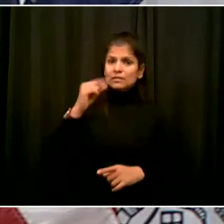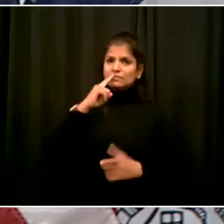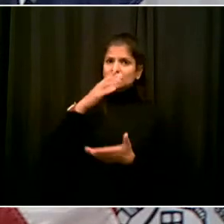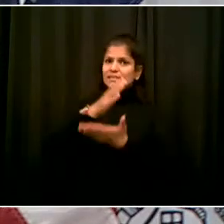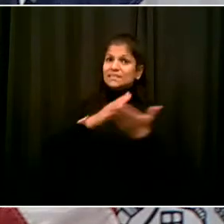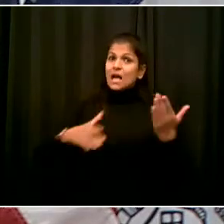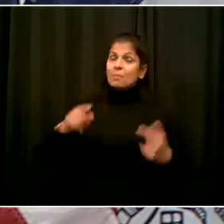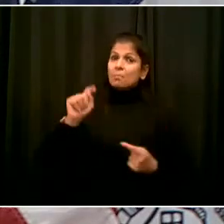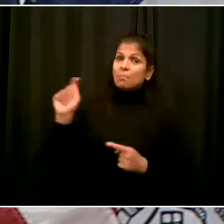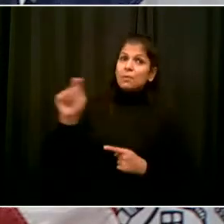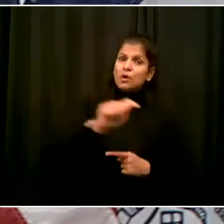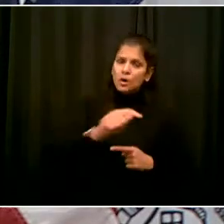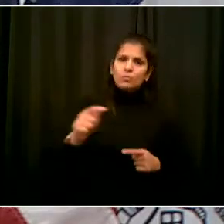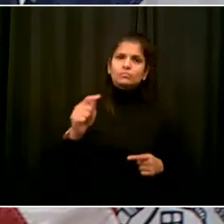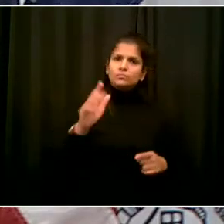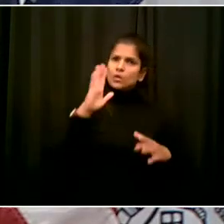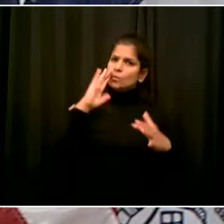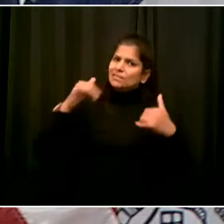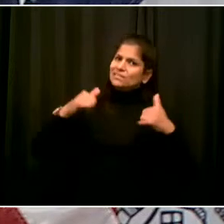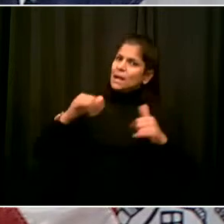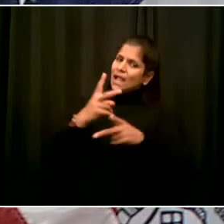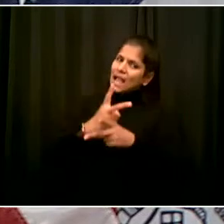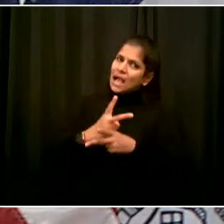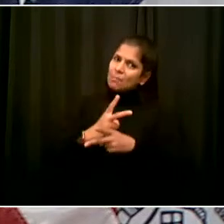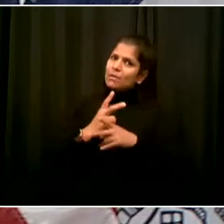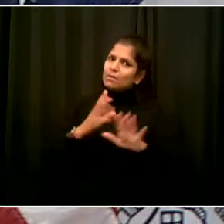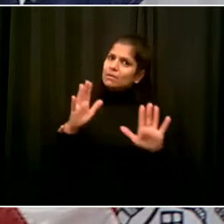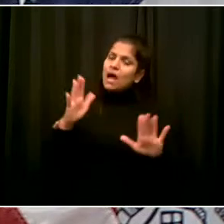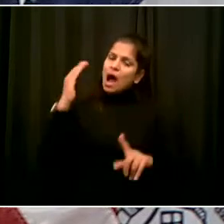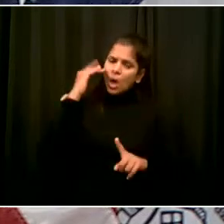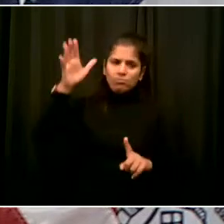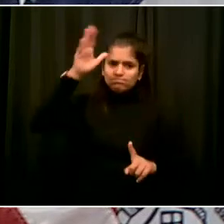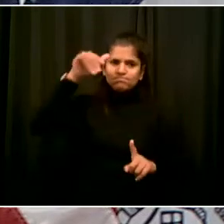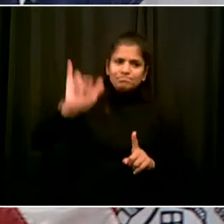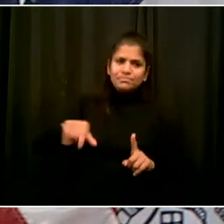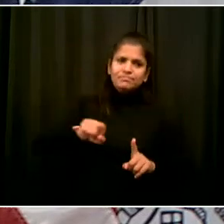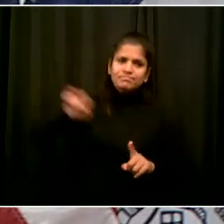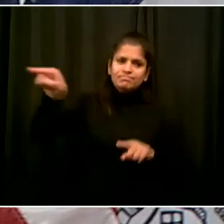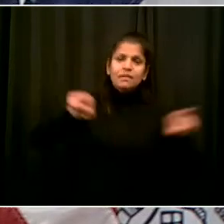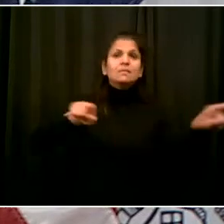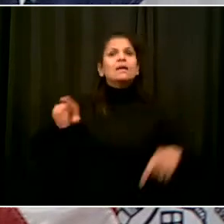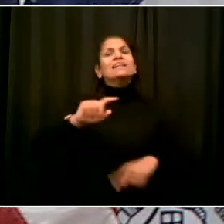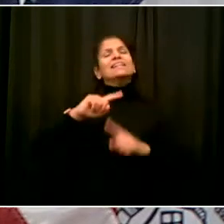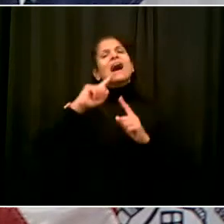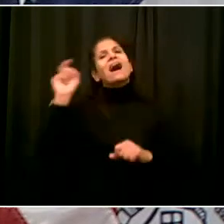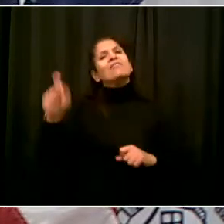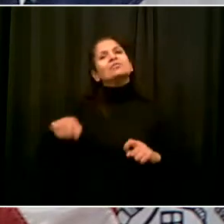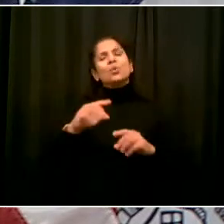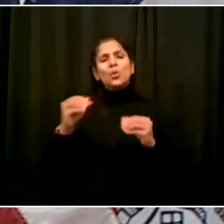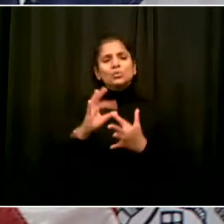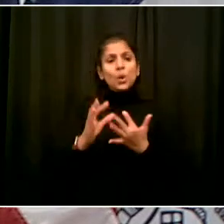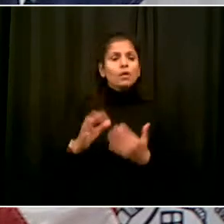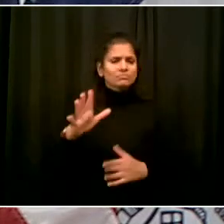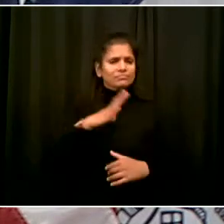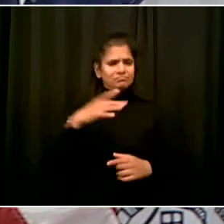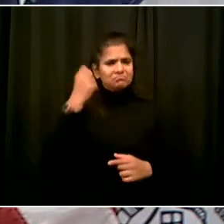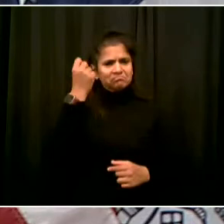HAVE TO TRAVEL. AND WE DO UNDNDERSTATA NDTHTHO CASES THE MOST IMPORTANT THING IS TO DO IT